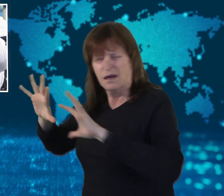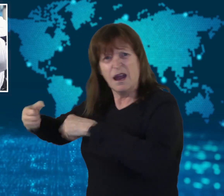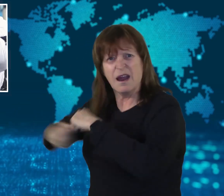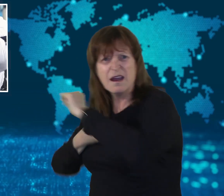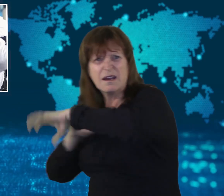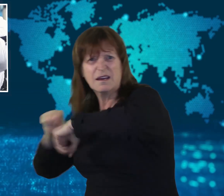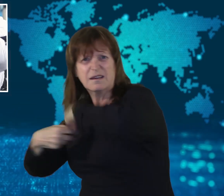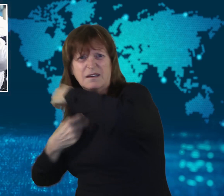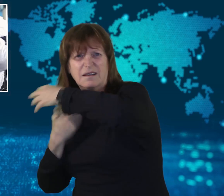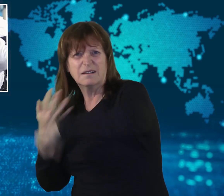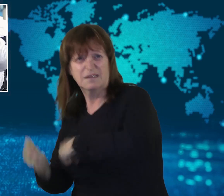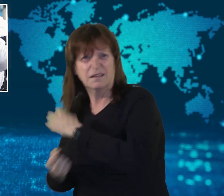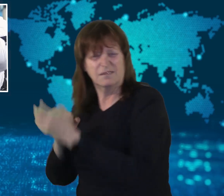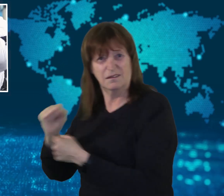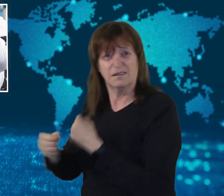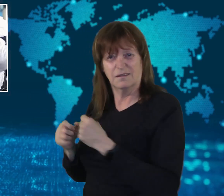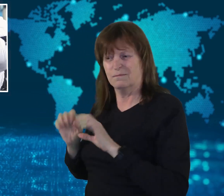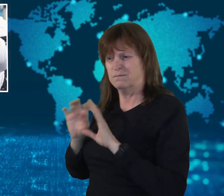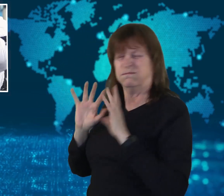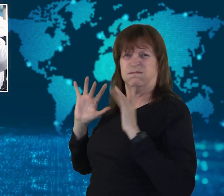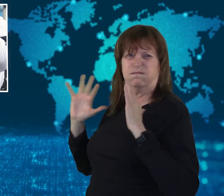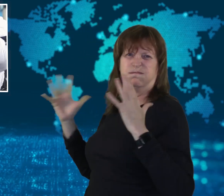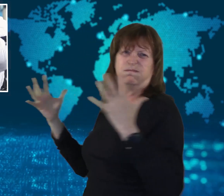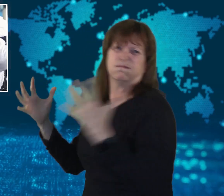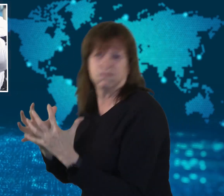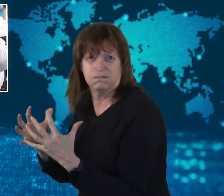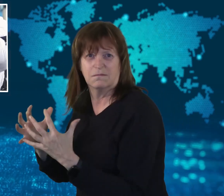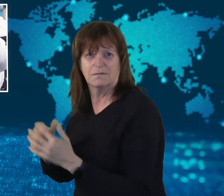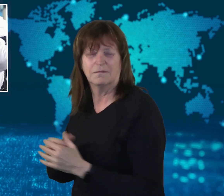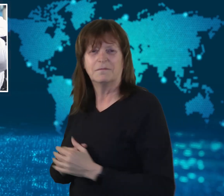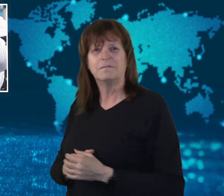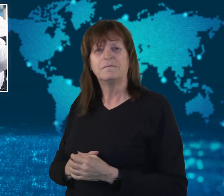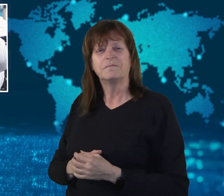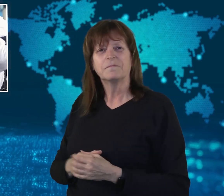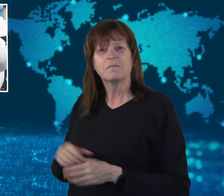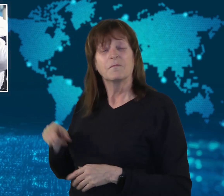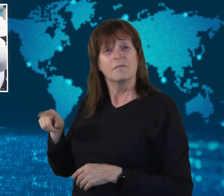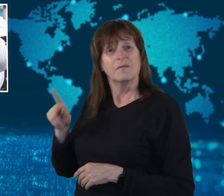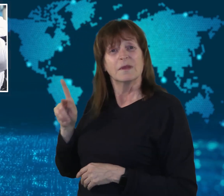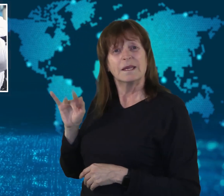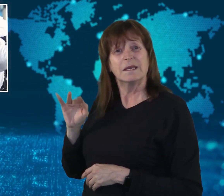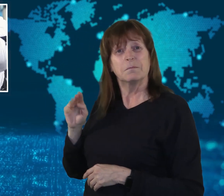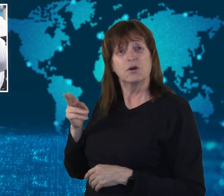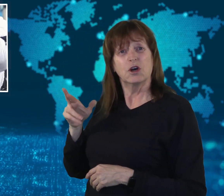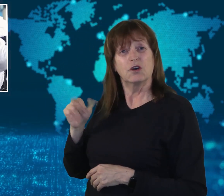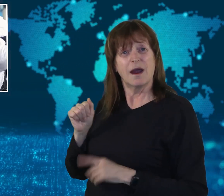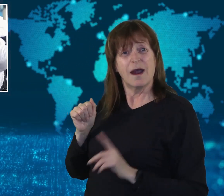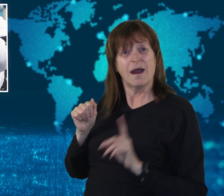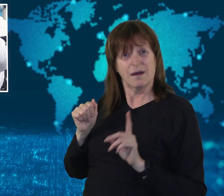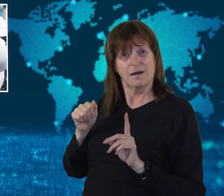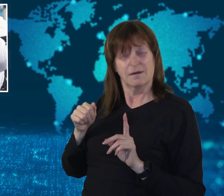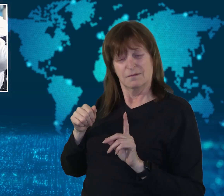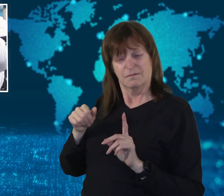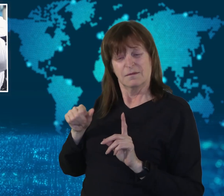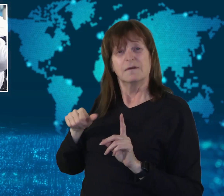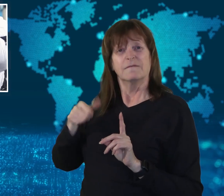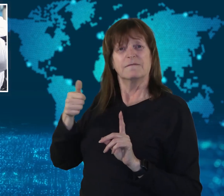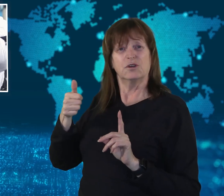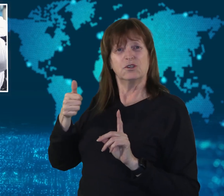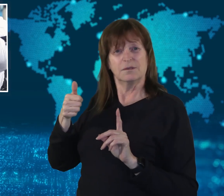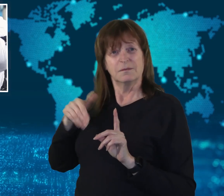Kimura is believed to be a staffer of a fishing cooperative.